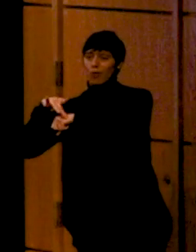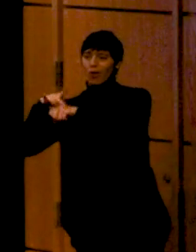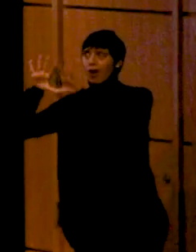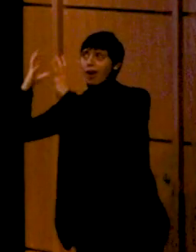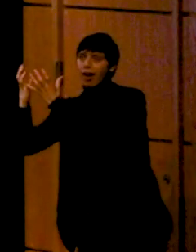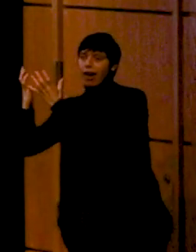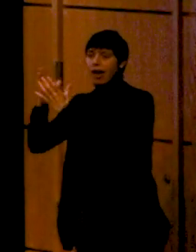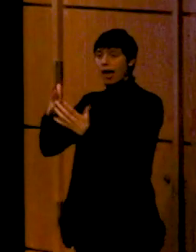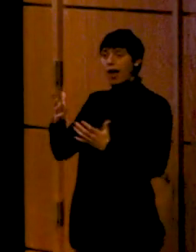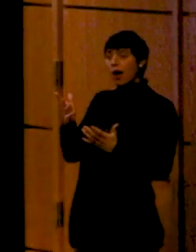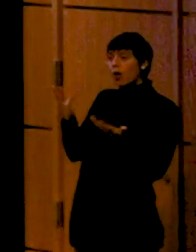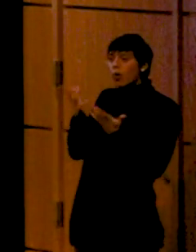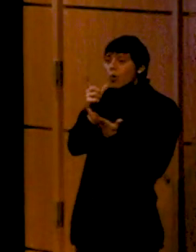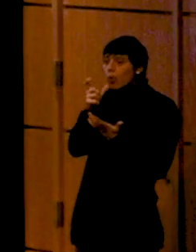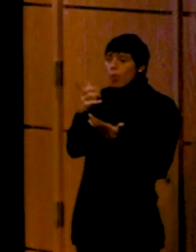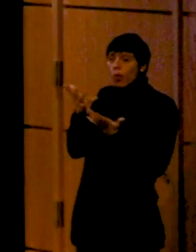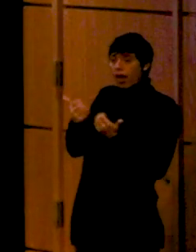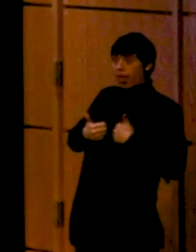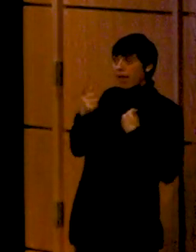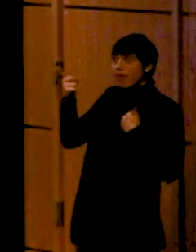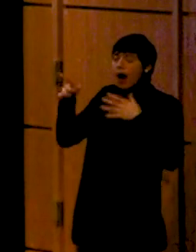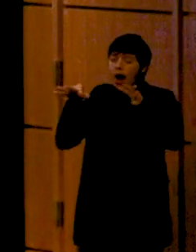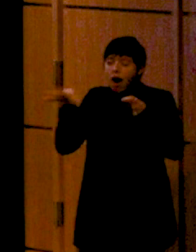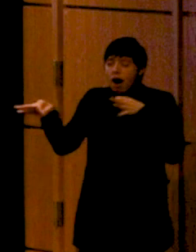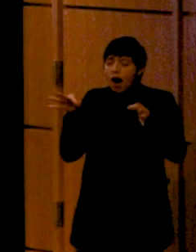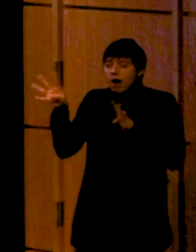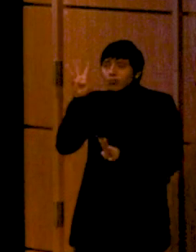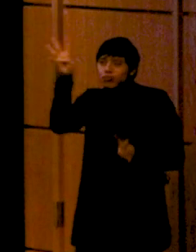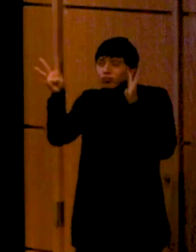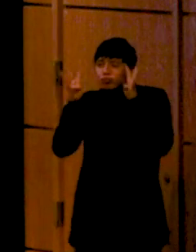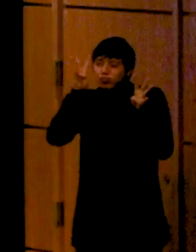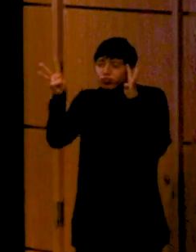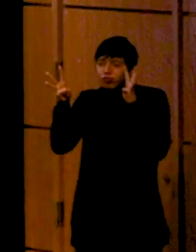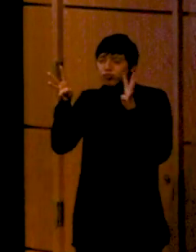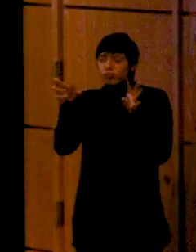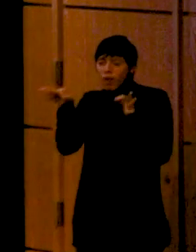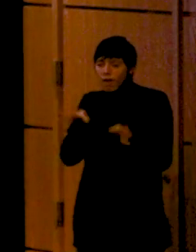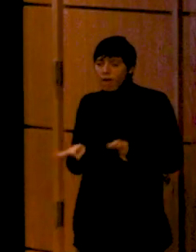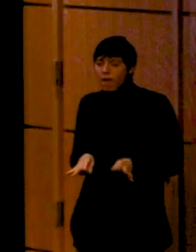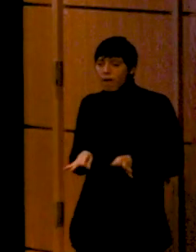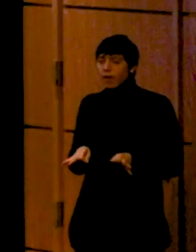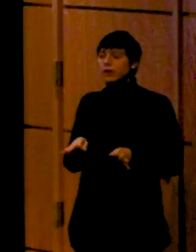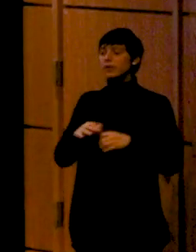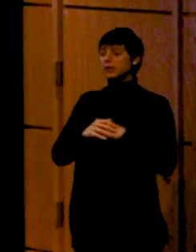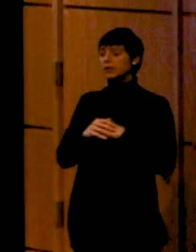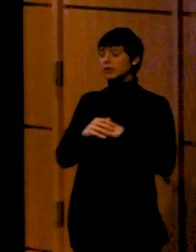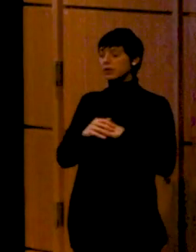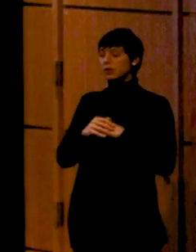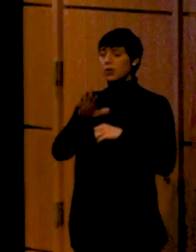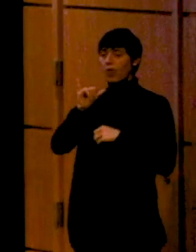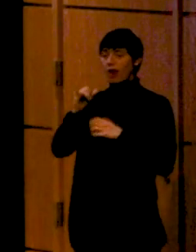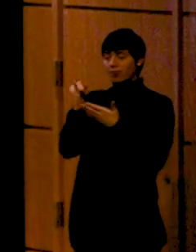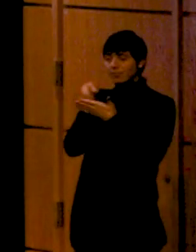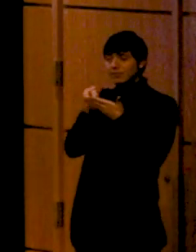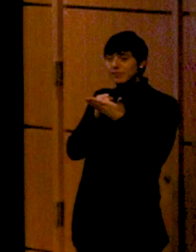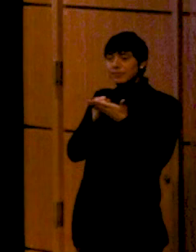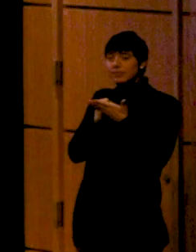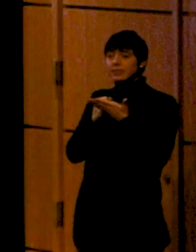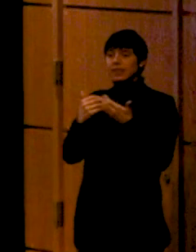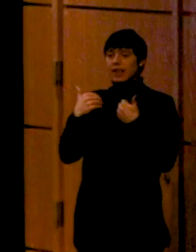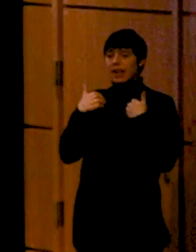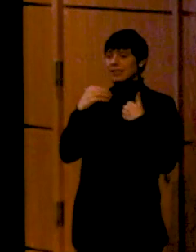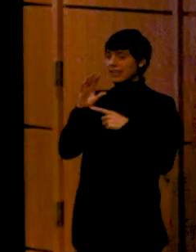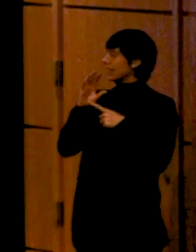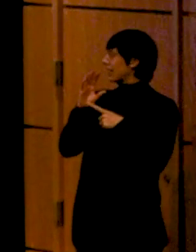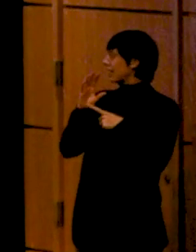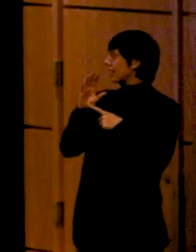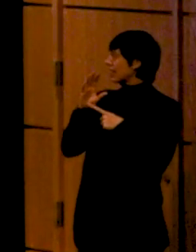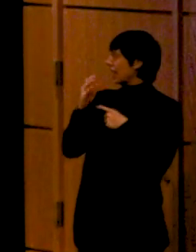And so for this drawing, Henk introduced a depiction of the sixth moon of Saturn, Enceladus,